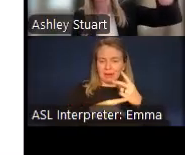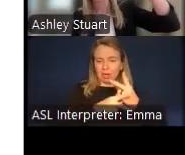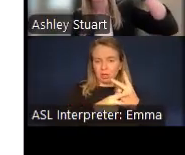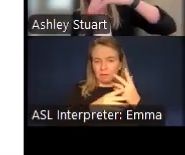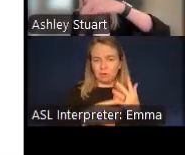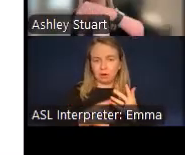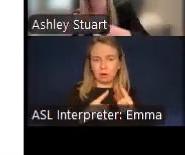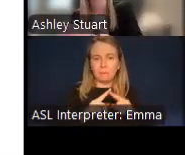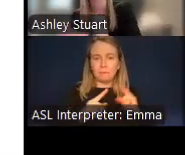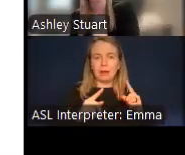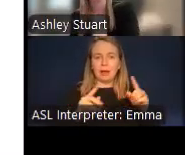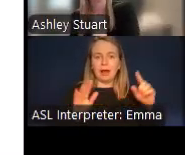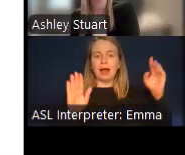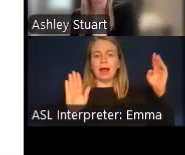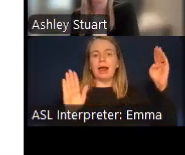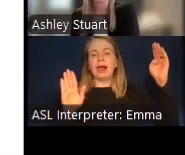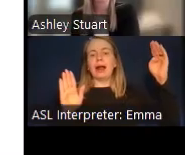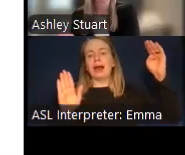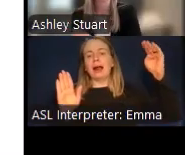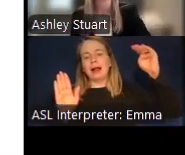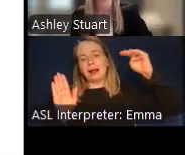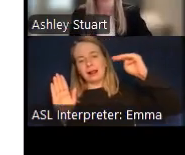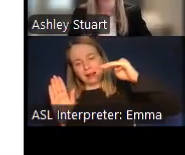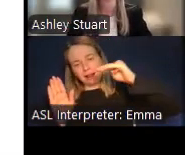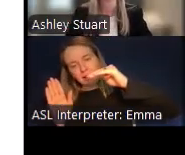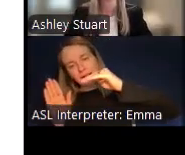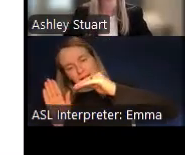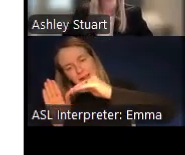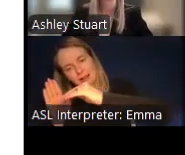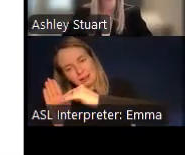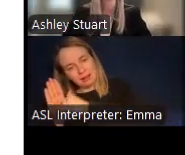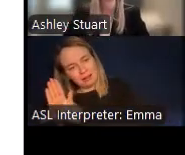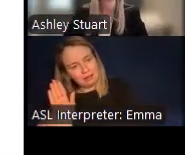progressive decline in that separation anxiety, and it tends